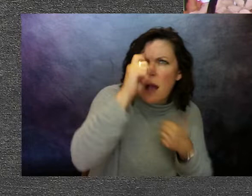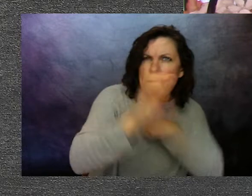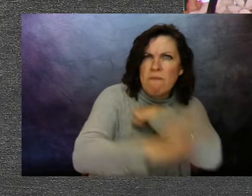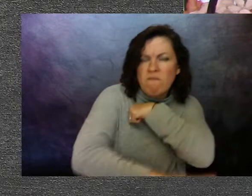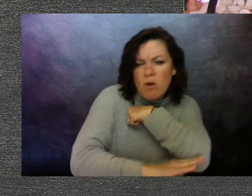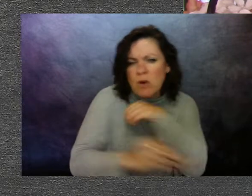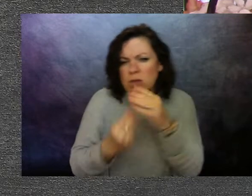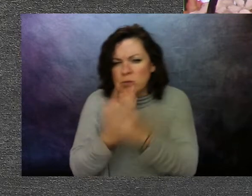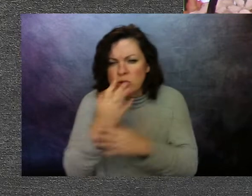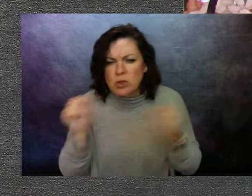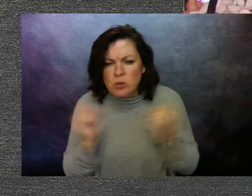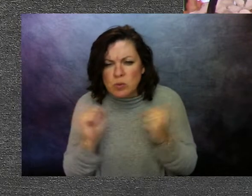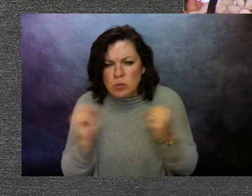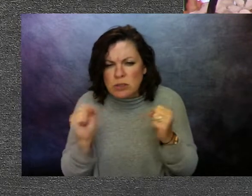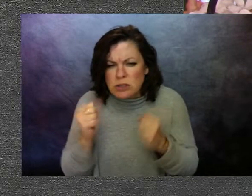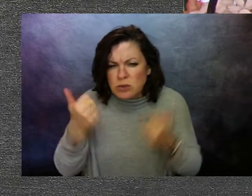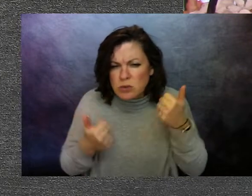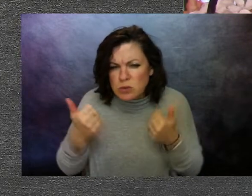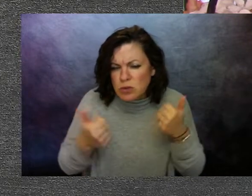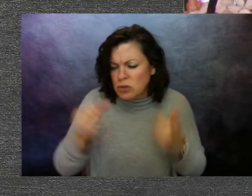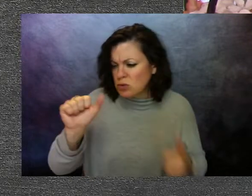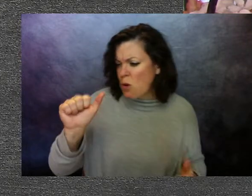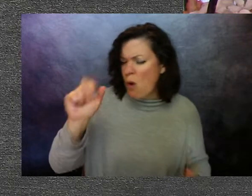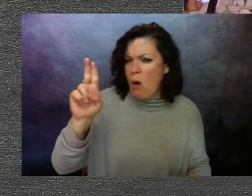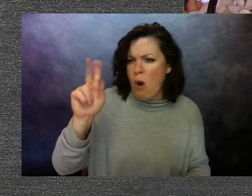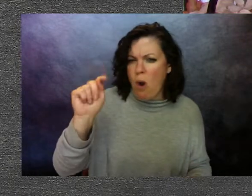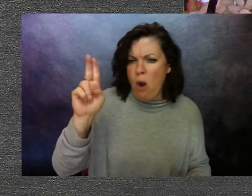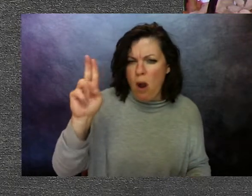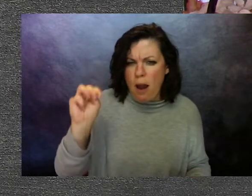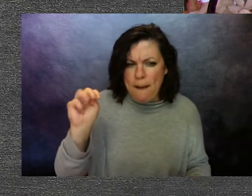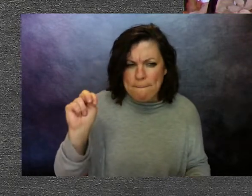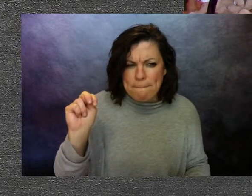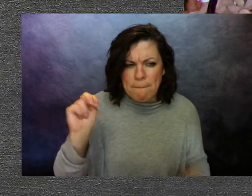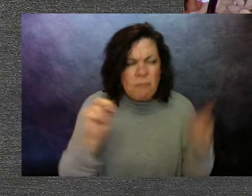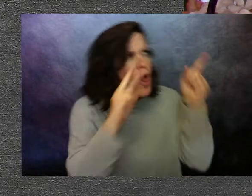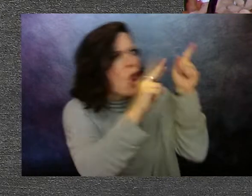which season, you can look at the cover,